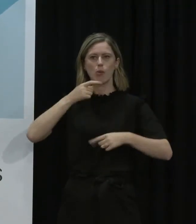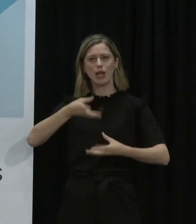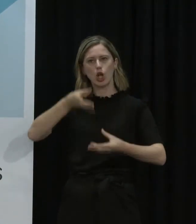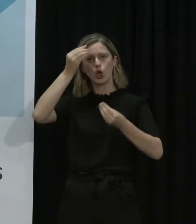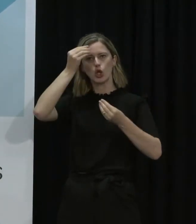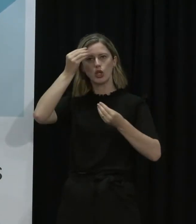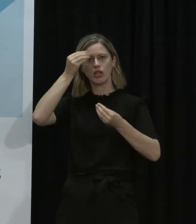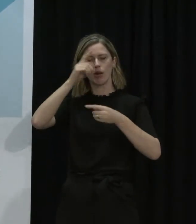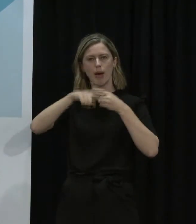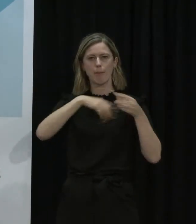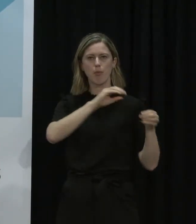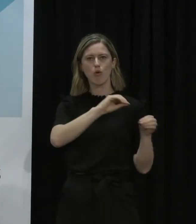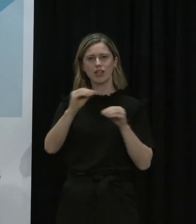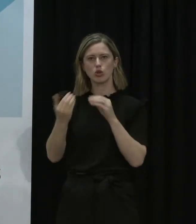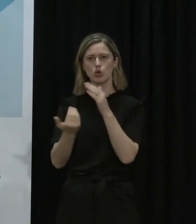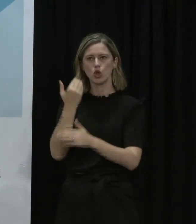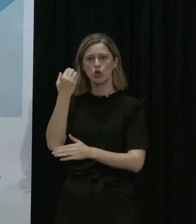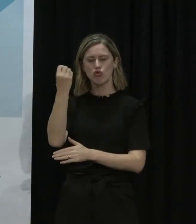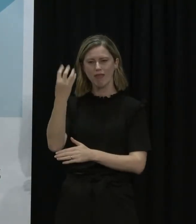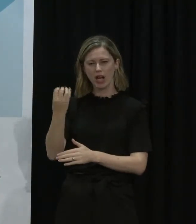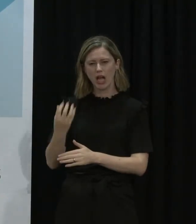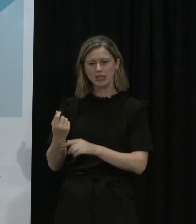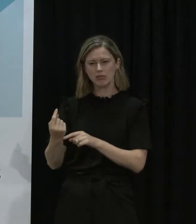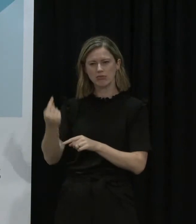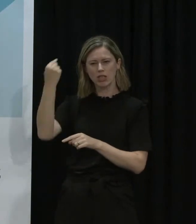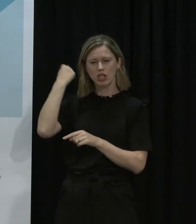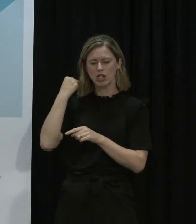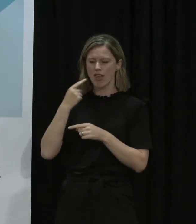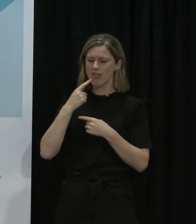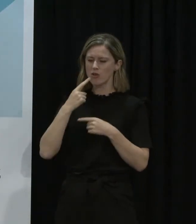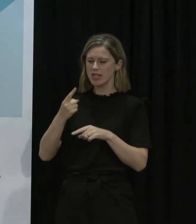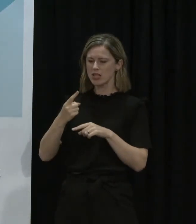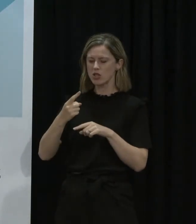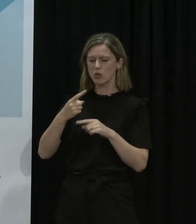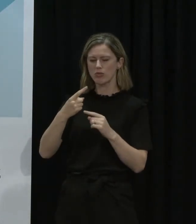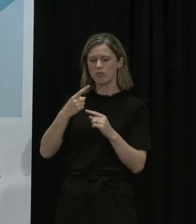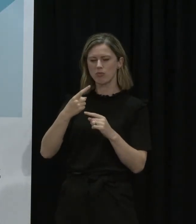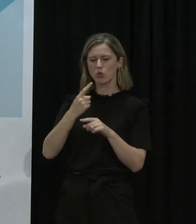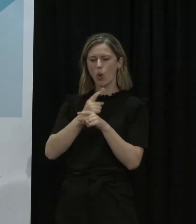Prime Minister, when you announced a couple of week ago